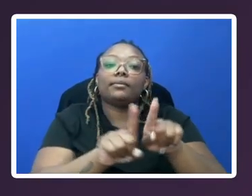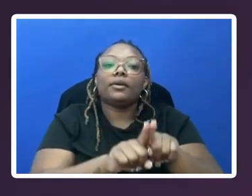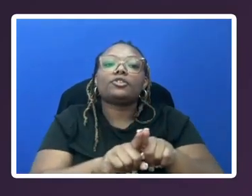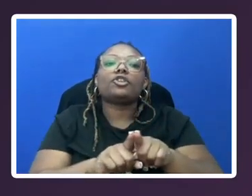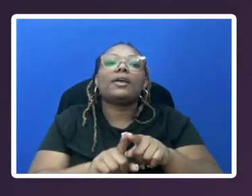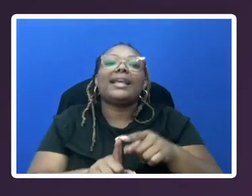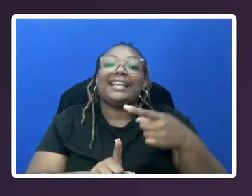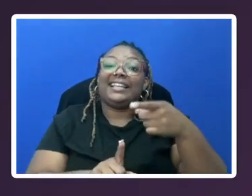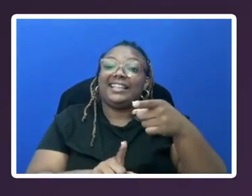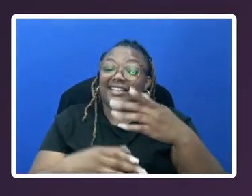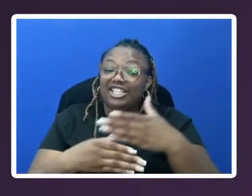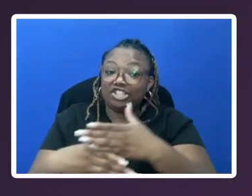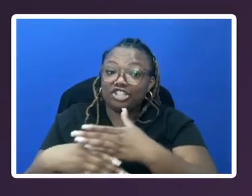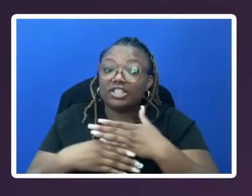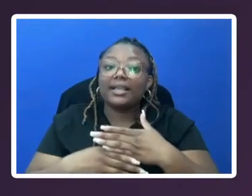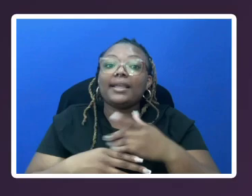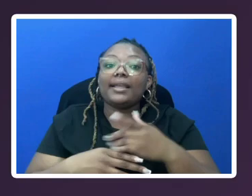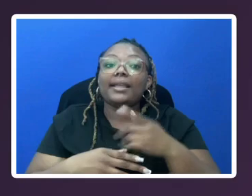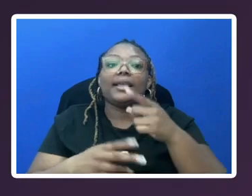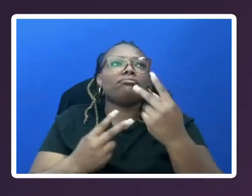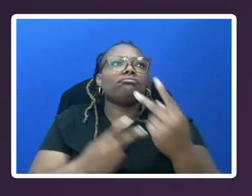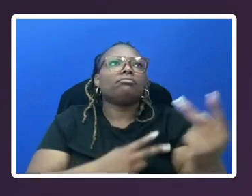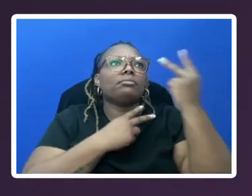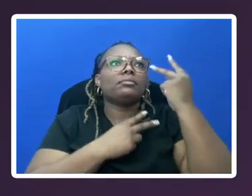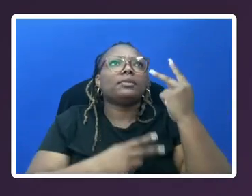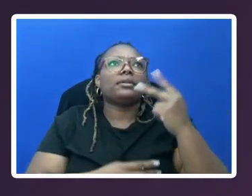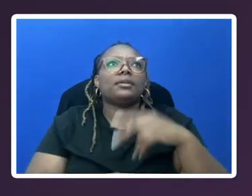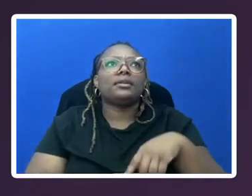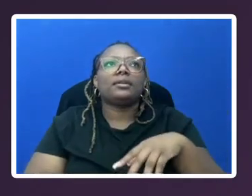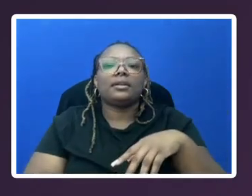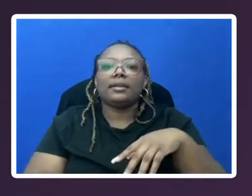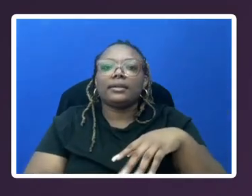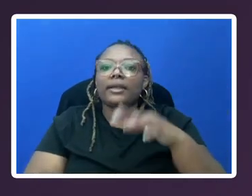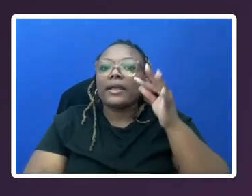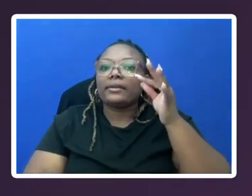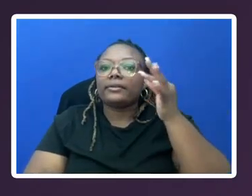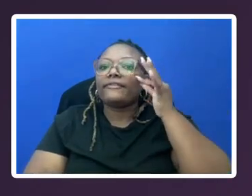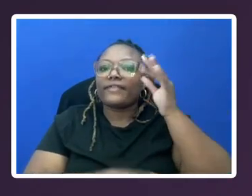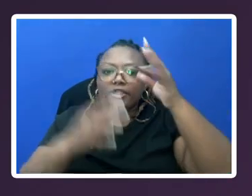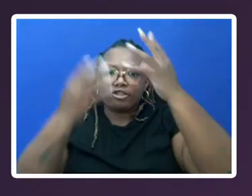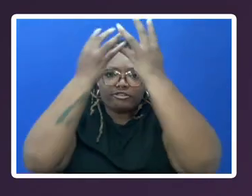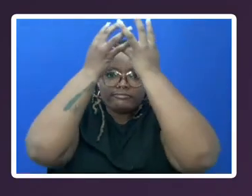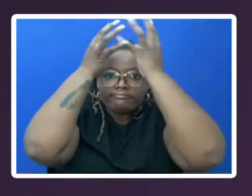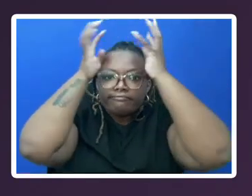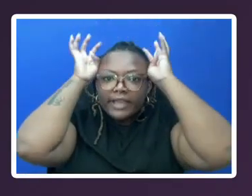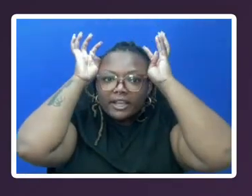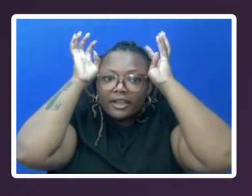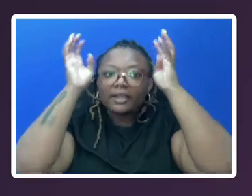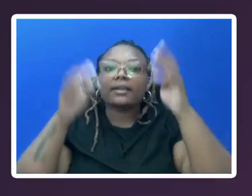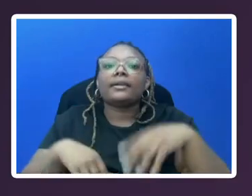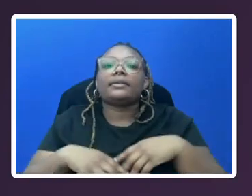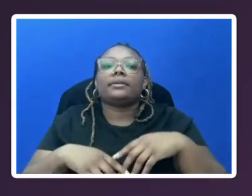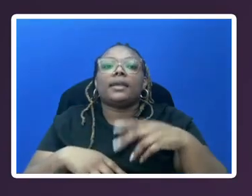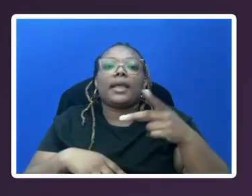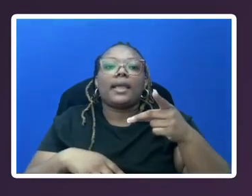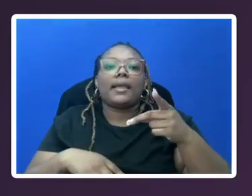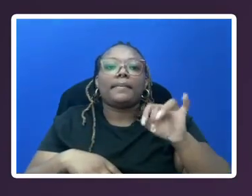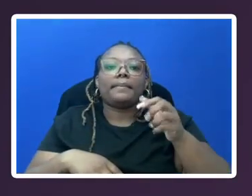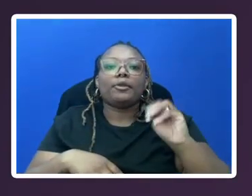he recalled feather headdresses and pilgrim hats all made out of construction paper.